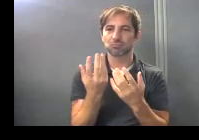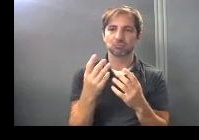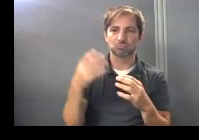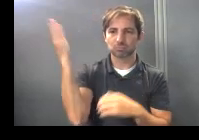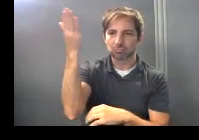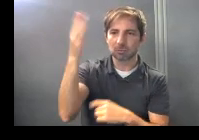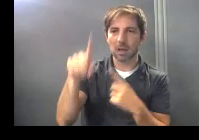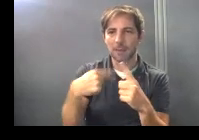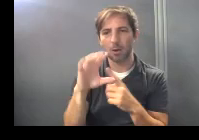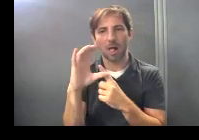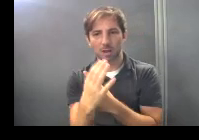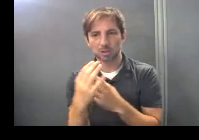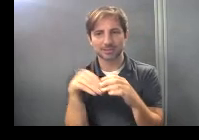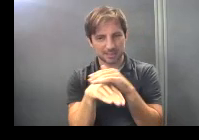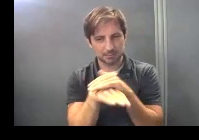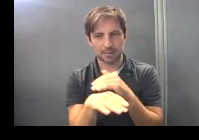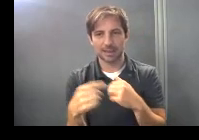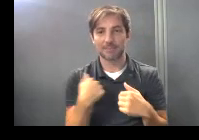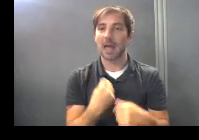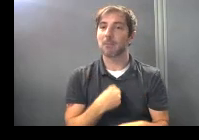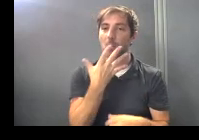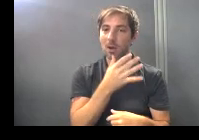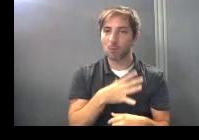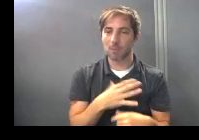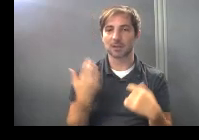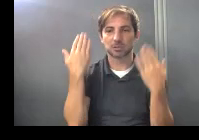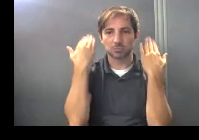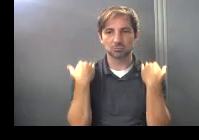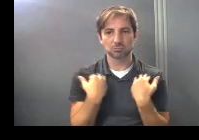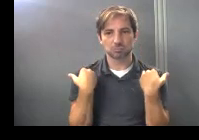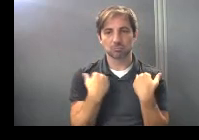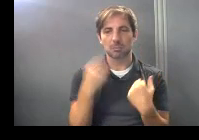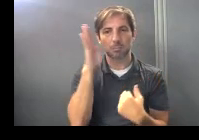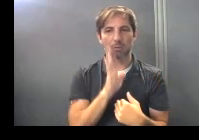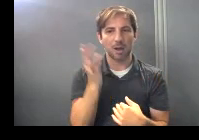I'M A WHITE WOMAN WITH SHOULDER LENGTH HAIR WITH A BLACK AND WHITE PRINT TOP.